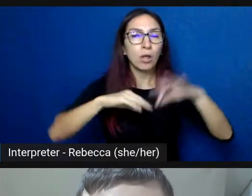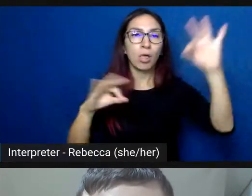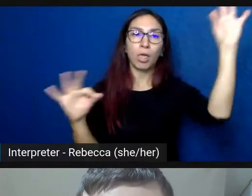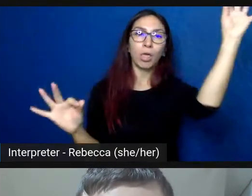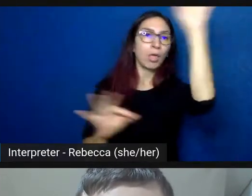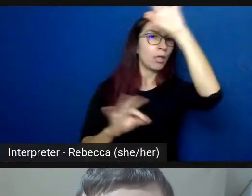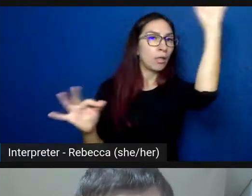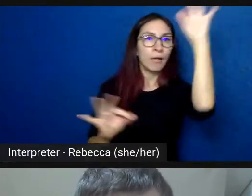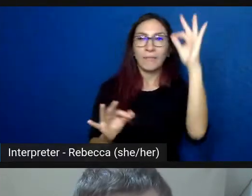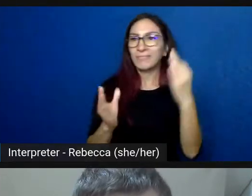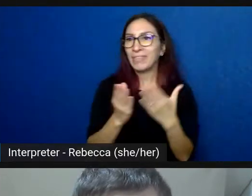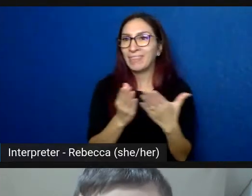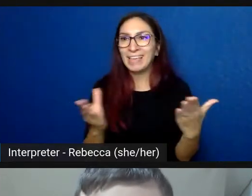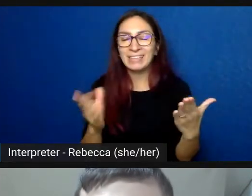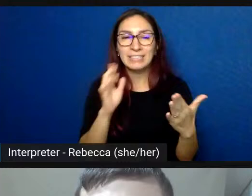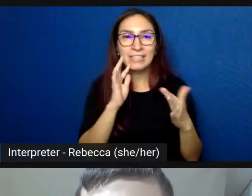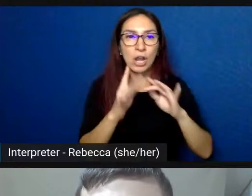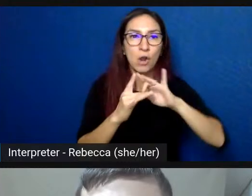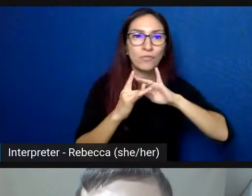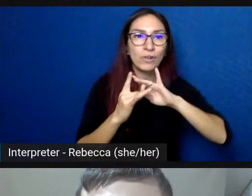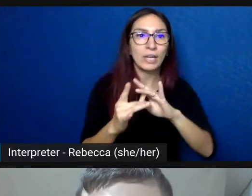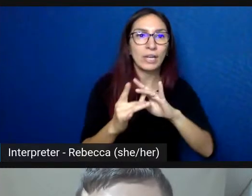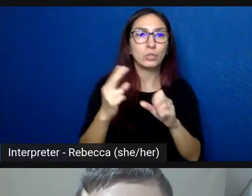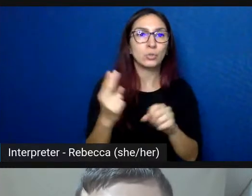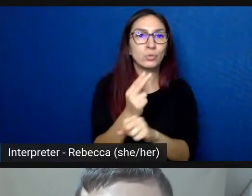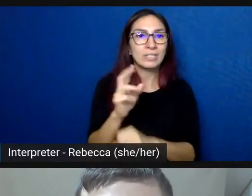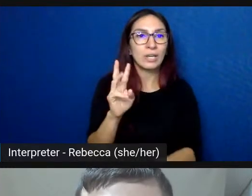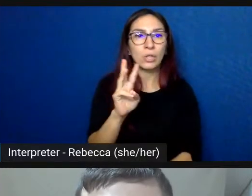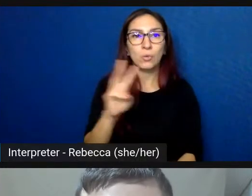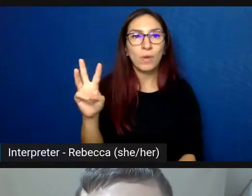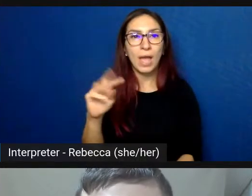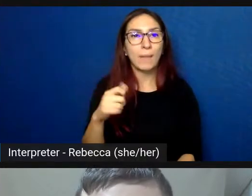side and on the other hand I was amazed of how people are not aware of the things